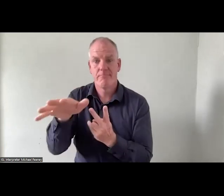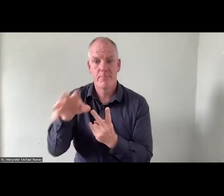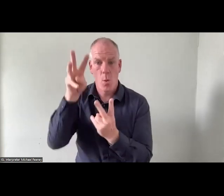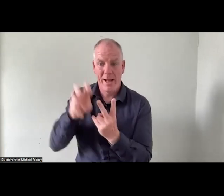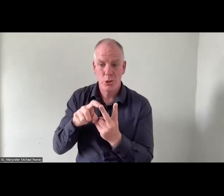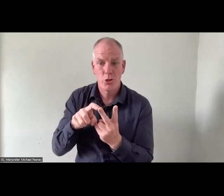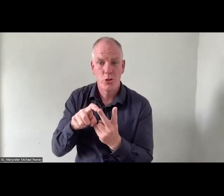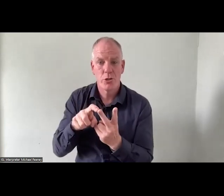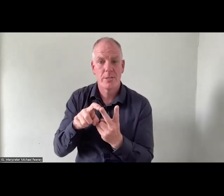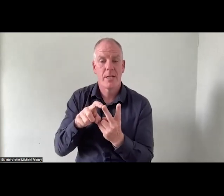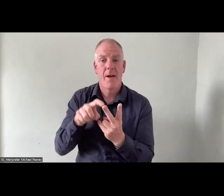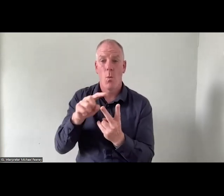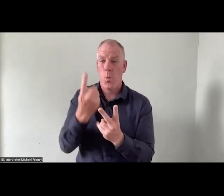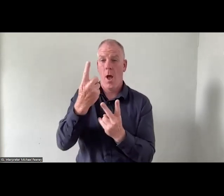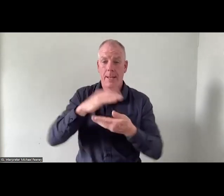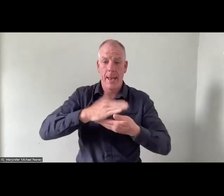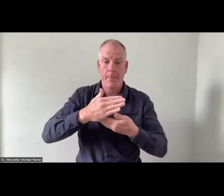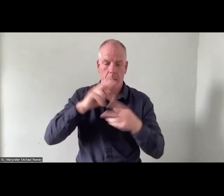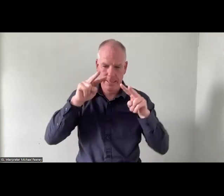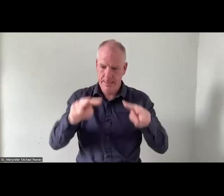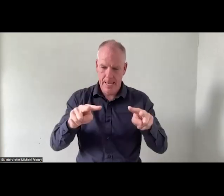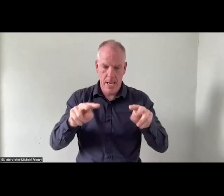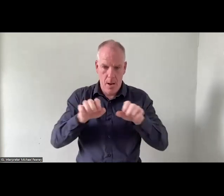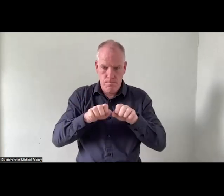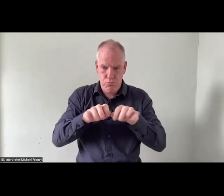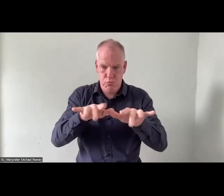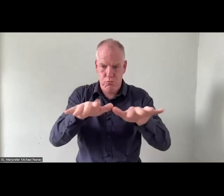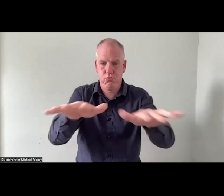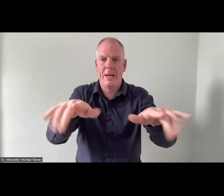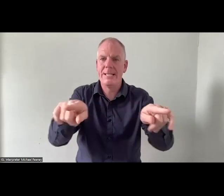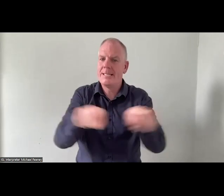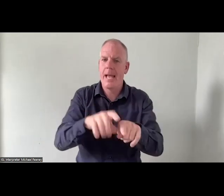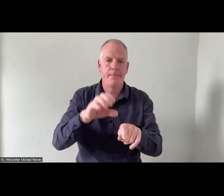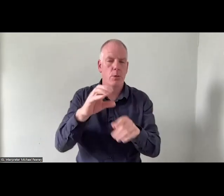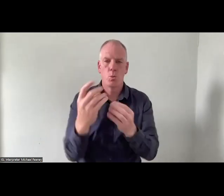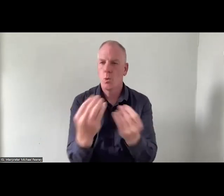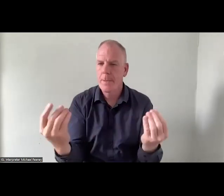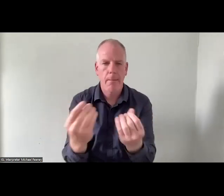From a single device we can simultaneously output captions or subtitles,